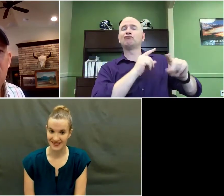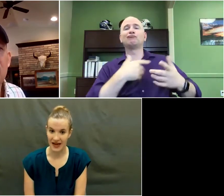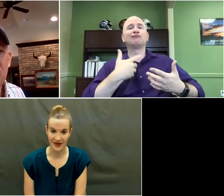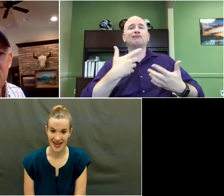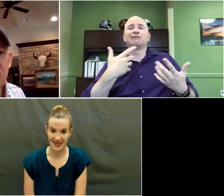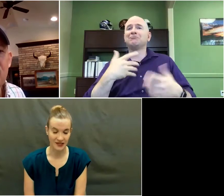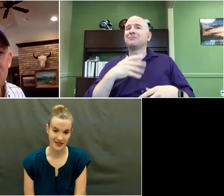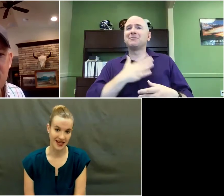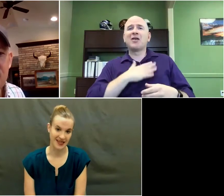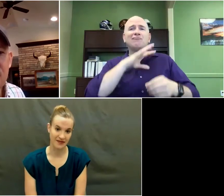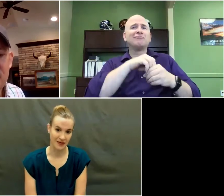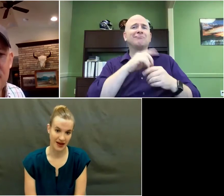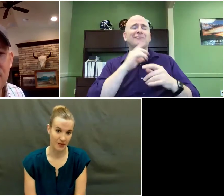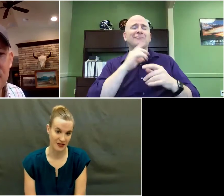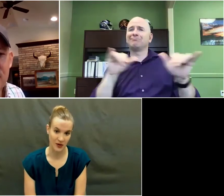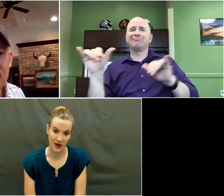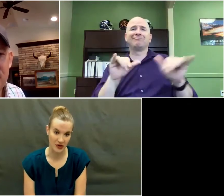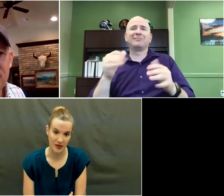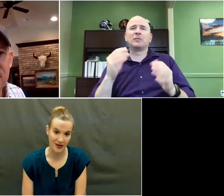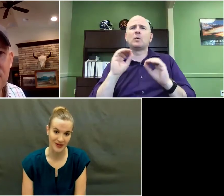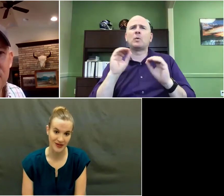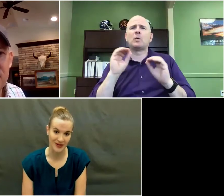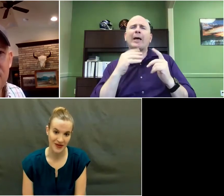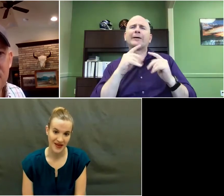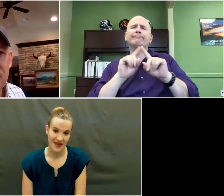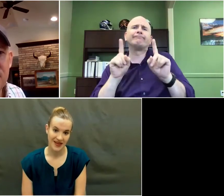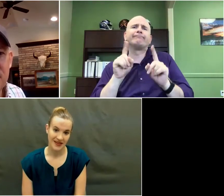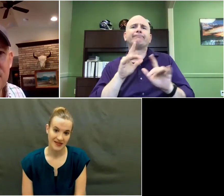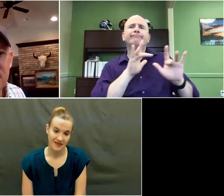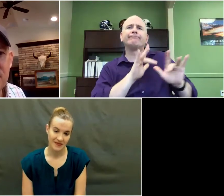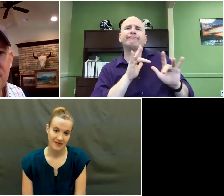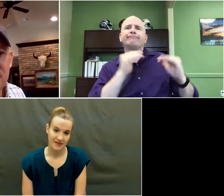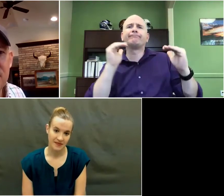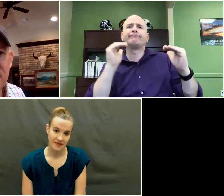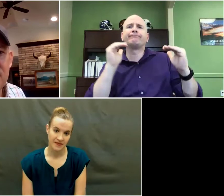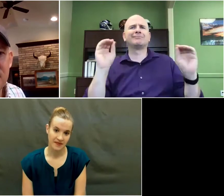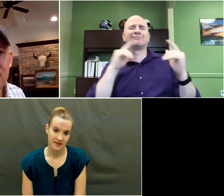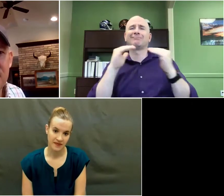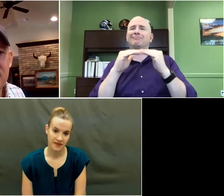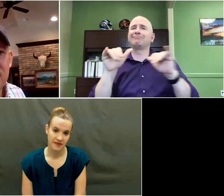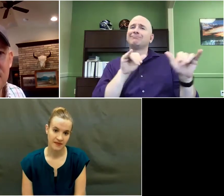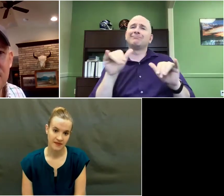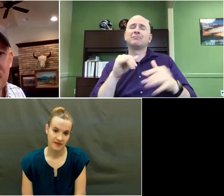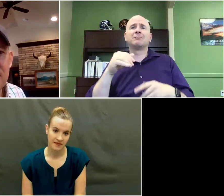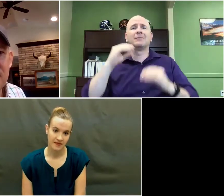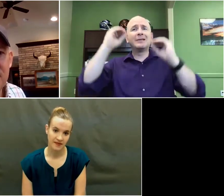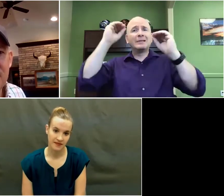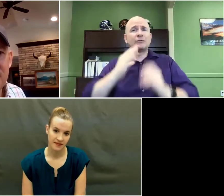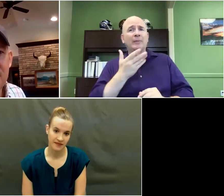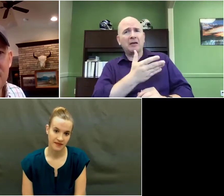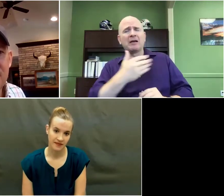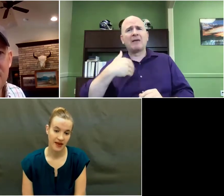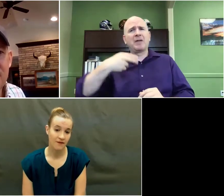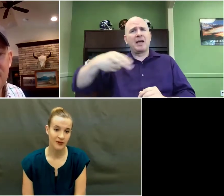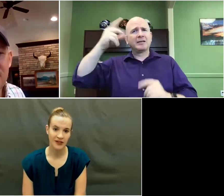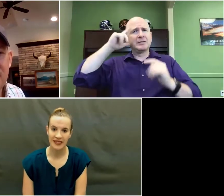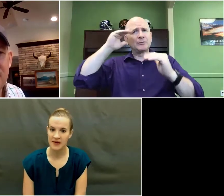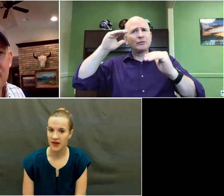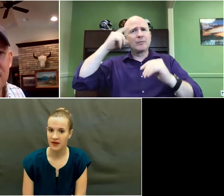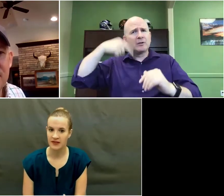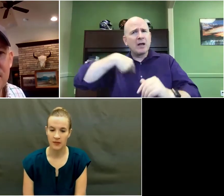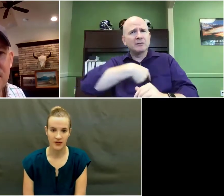every day, just as if a person were going to a public school. Fortunately, whether someone stayed